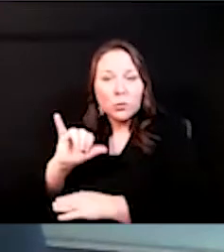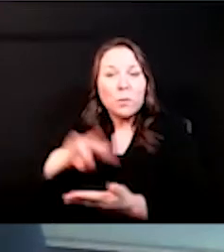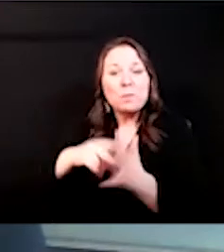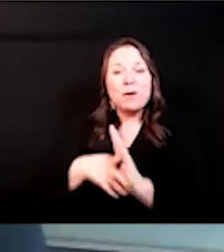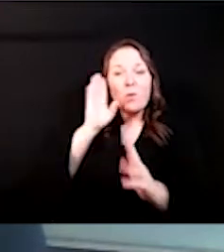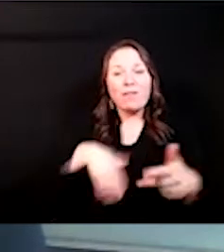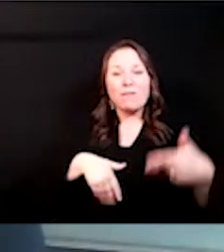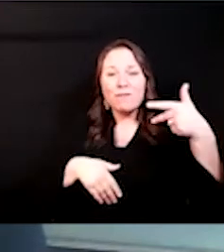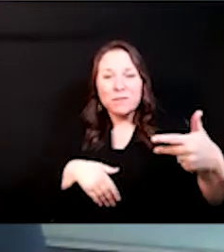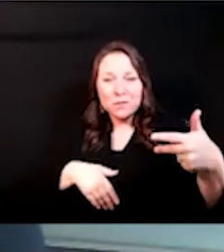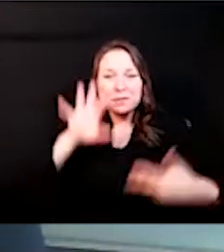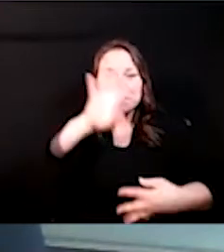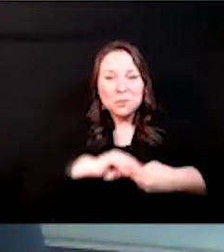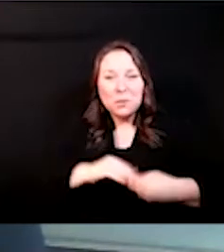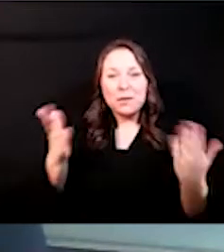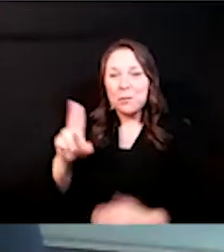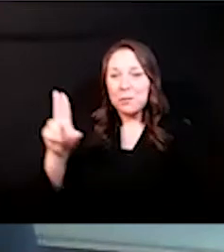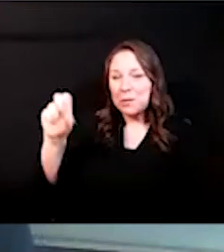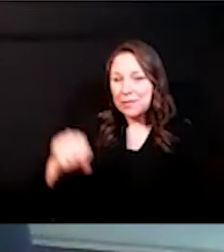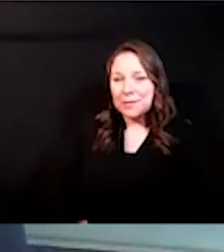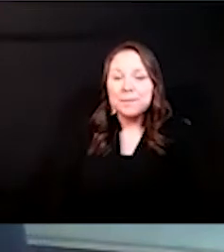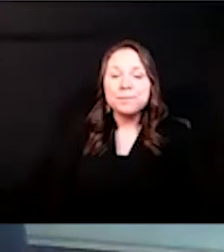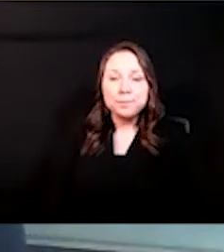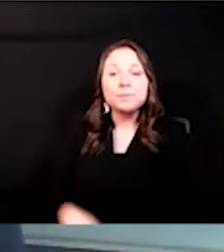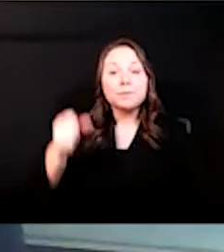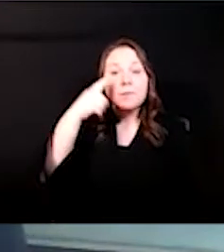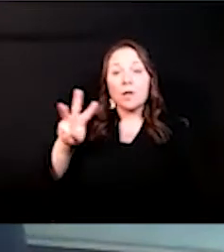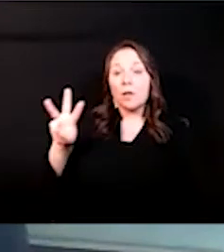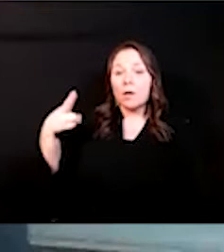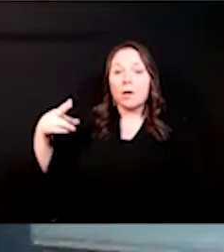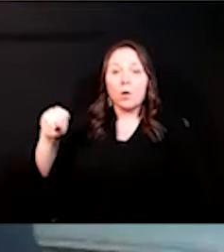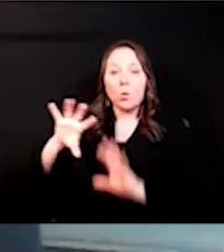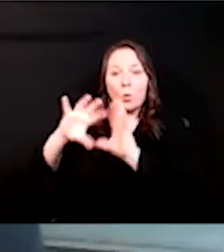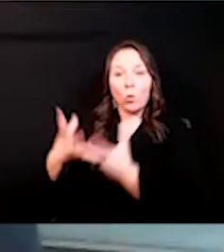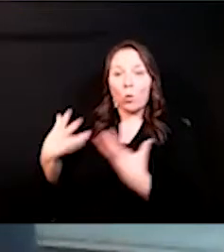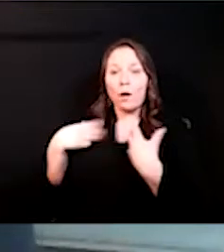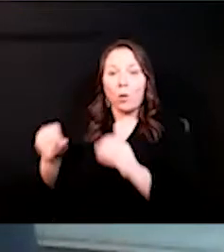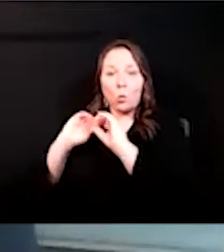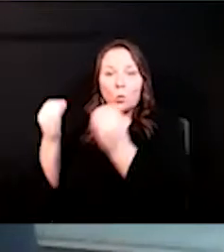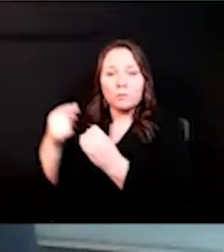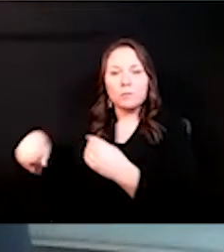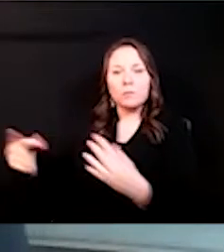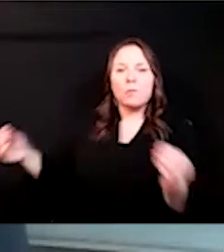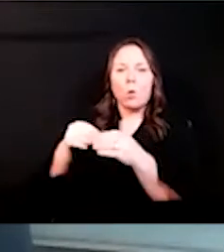CASE WE WILL HAVE THREE VACCINES WITH IN THE UNITED STATES. NOW THE WORLD HEALTH ORGANIZATION DOES IT ON A